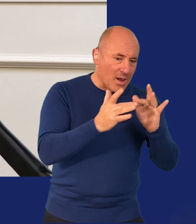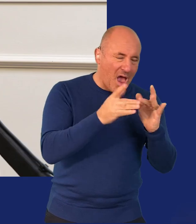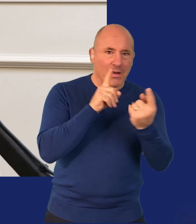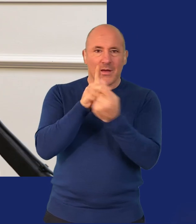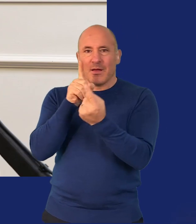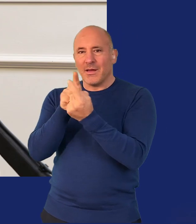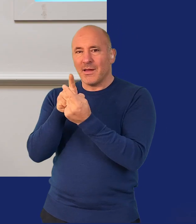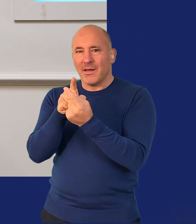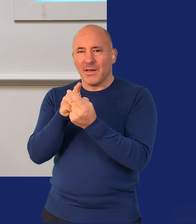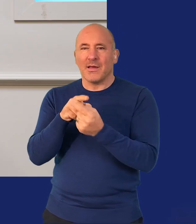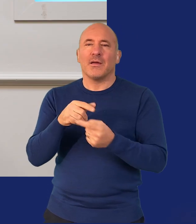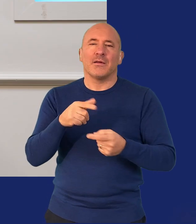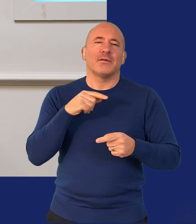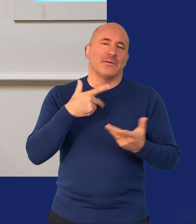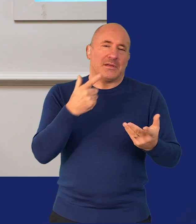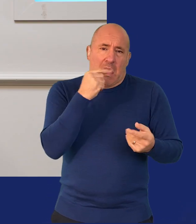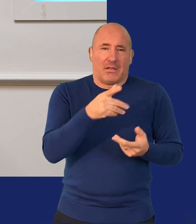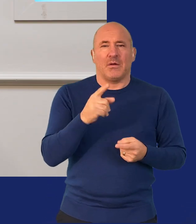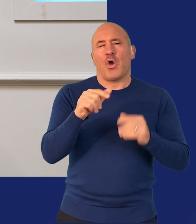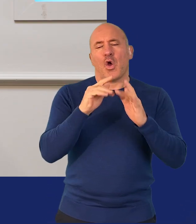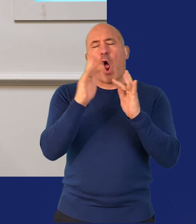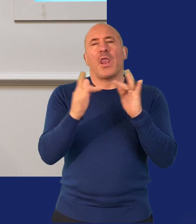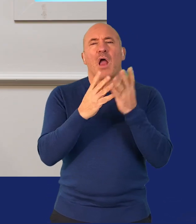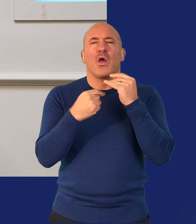One of the things I love about online learning is that it frees up